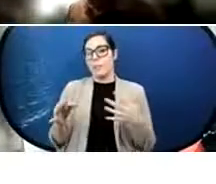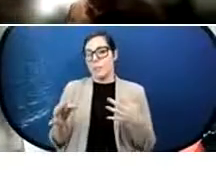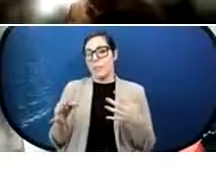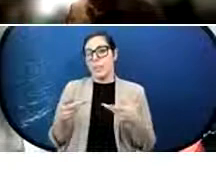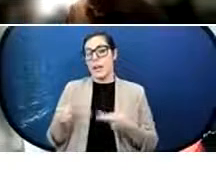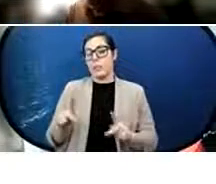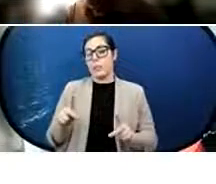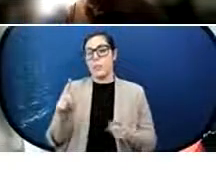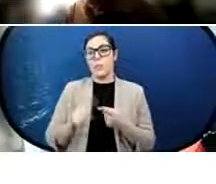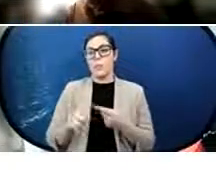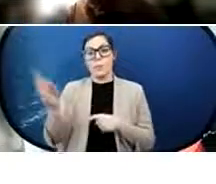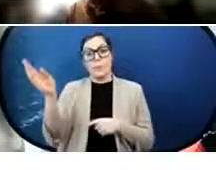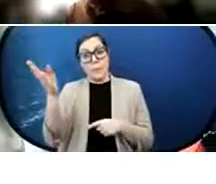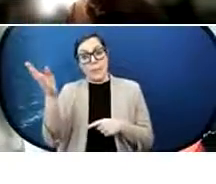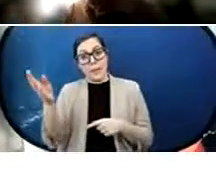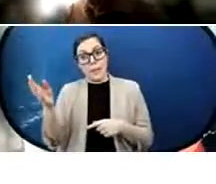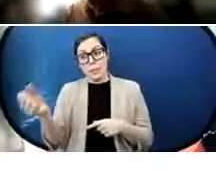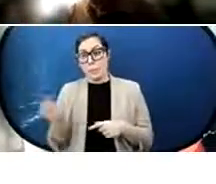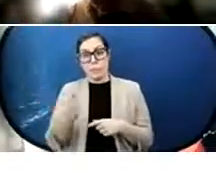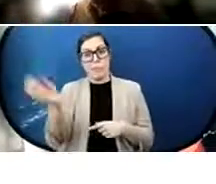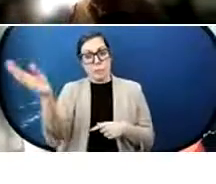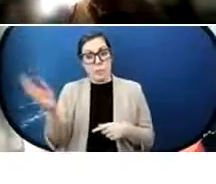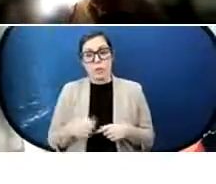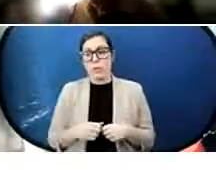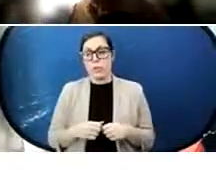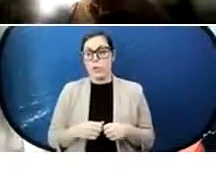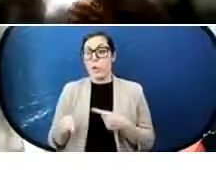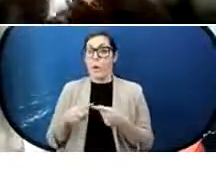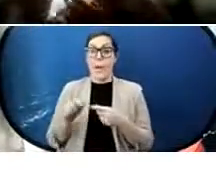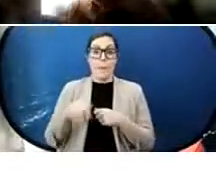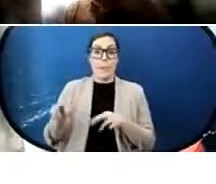for students. Once you see that application go out, we're going to give you in that email